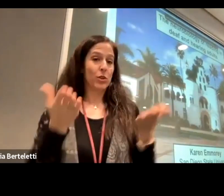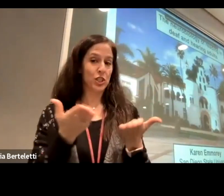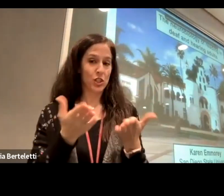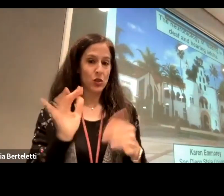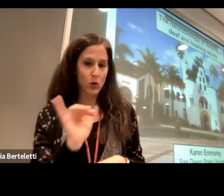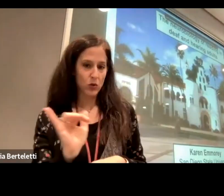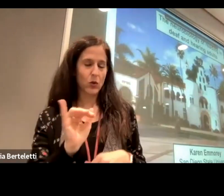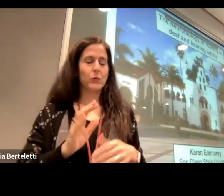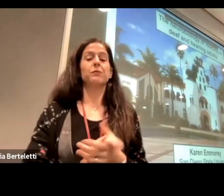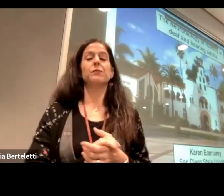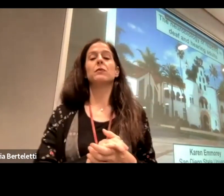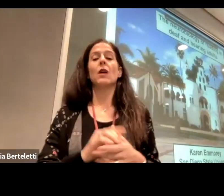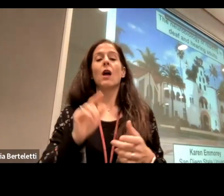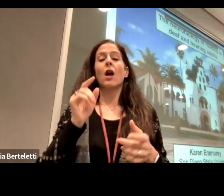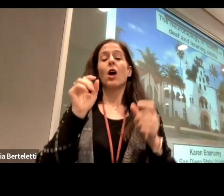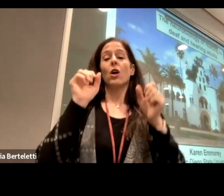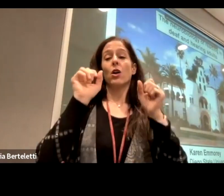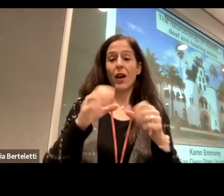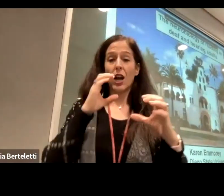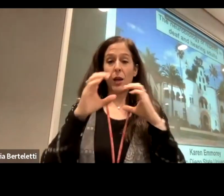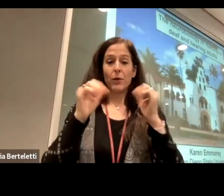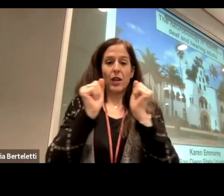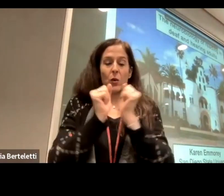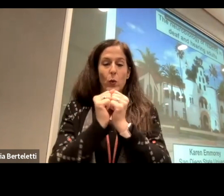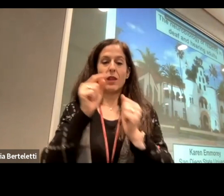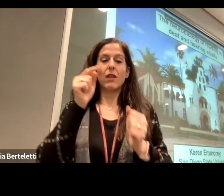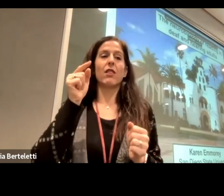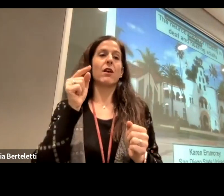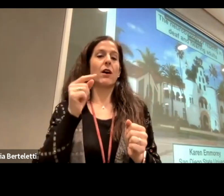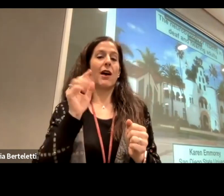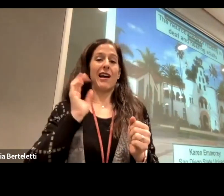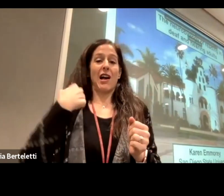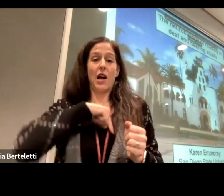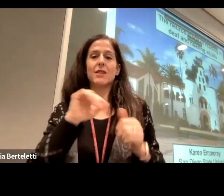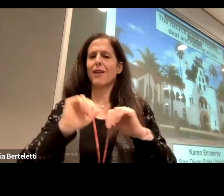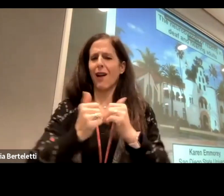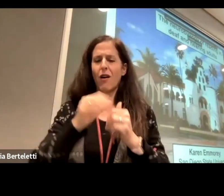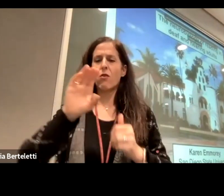We will also be using the Q&A future for questions for the